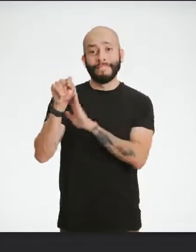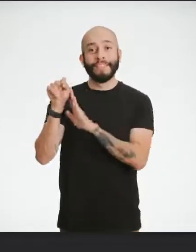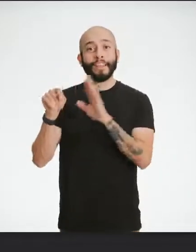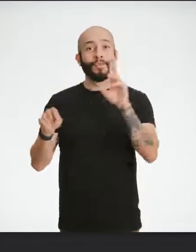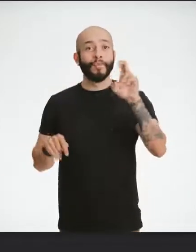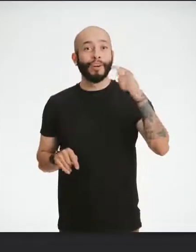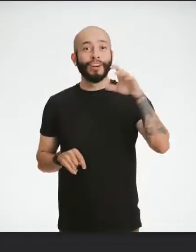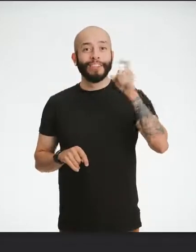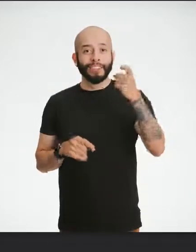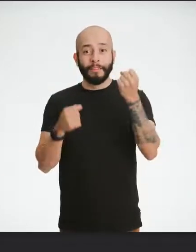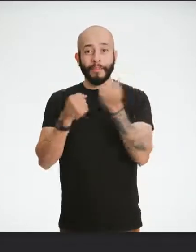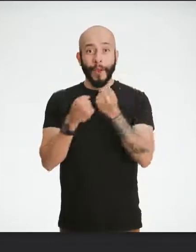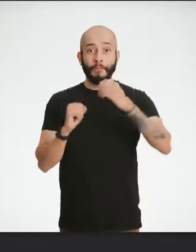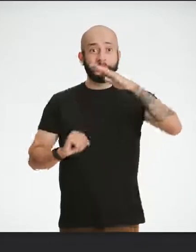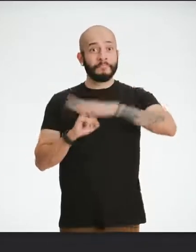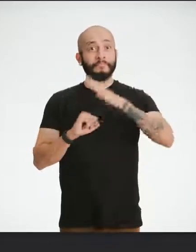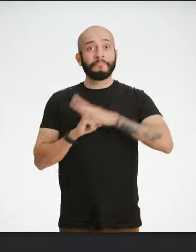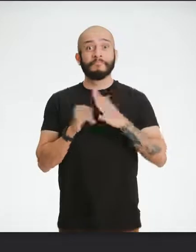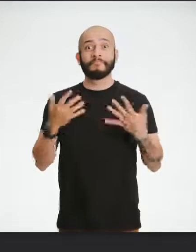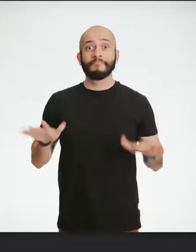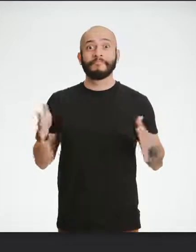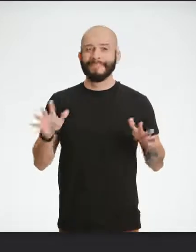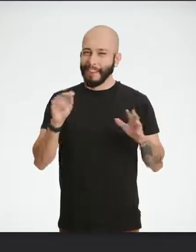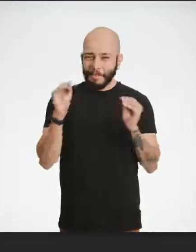Swift's new regex support doesn't stop here.